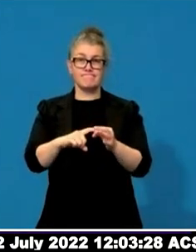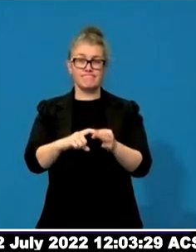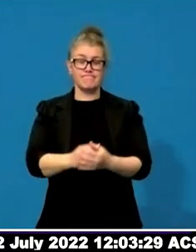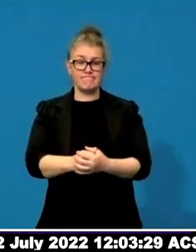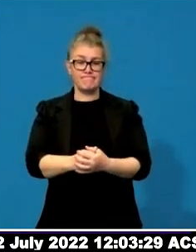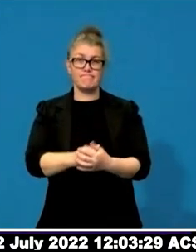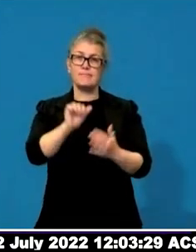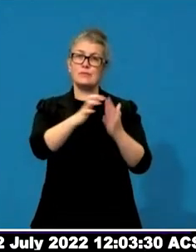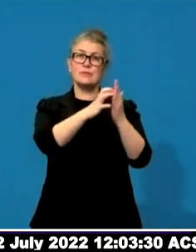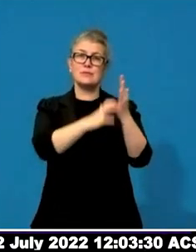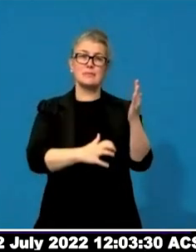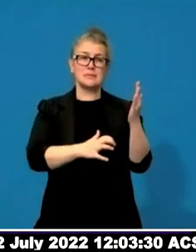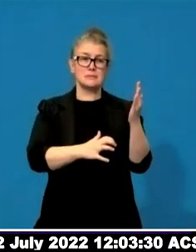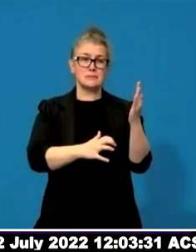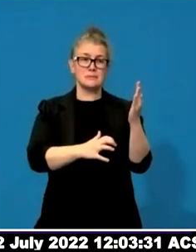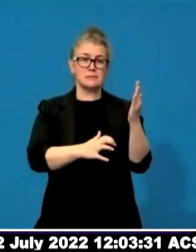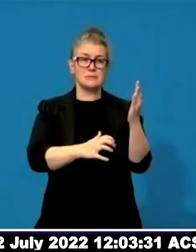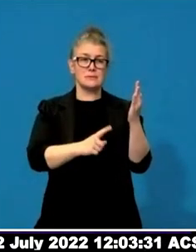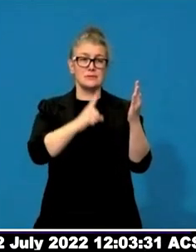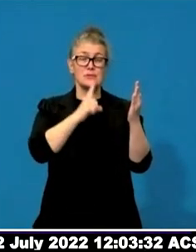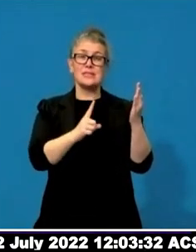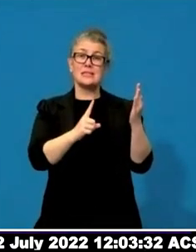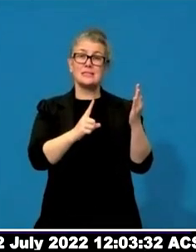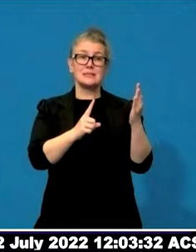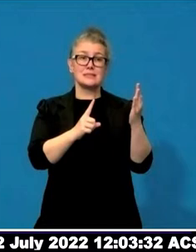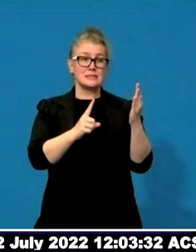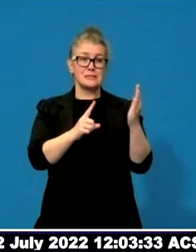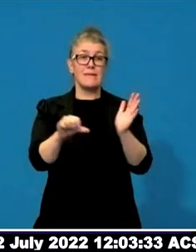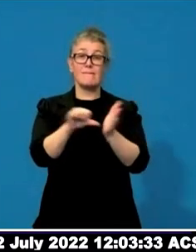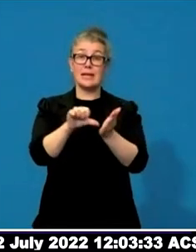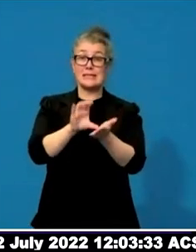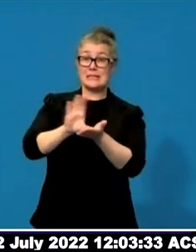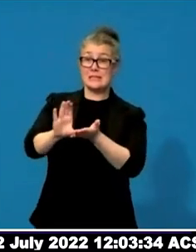to the funding of return to country trips or the absence of funding.